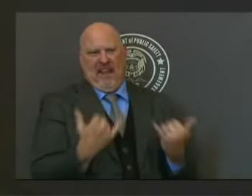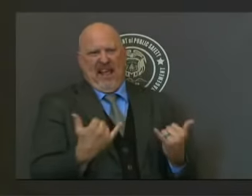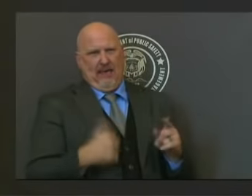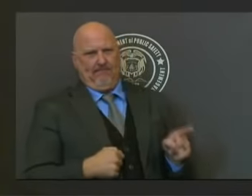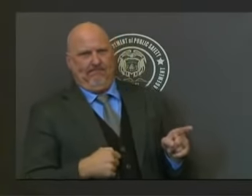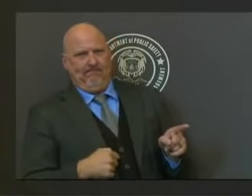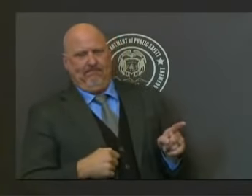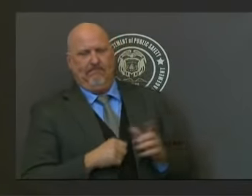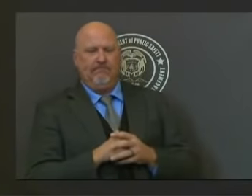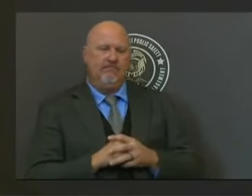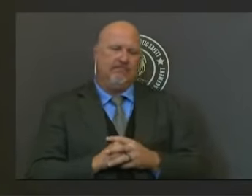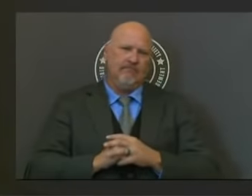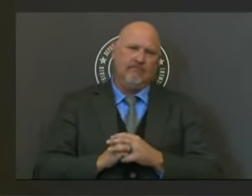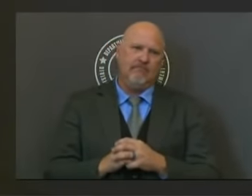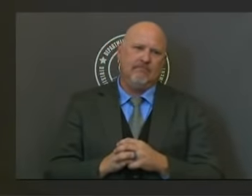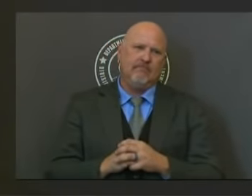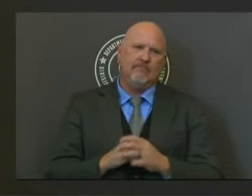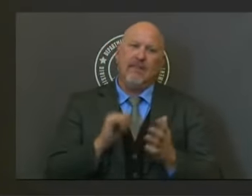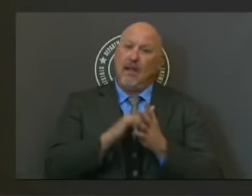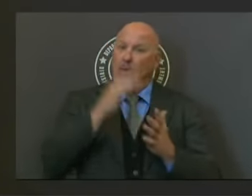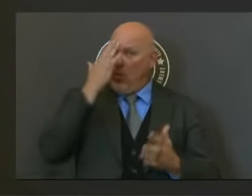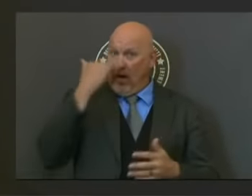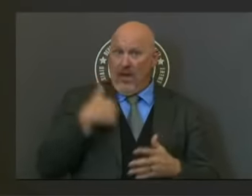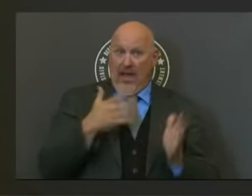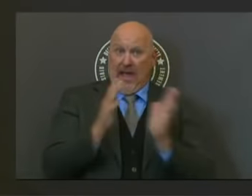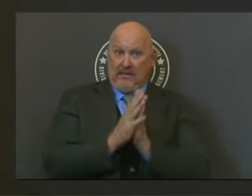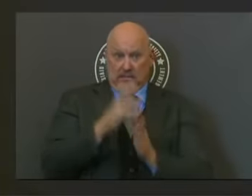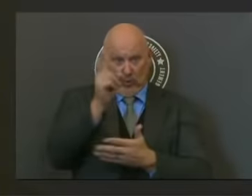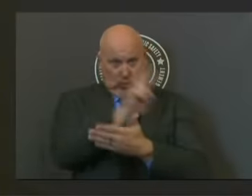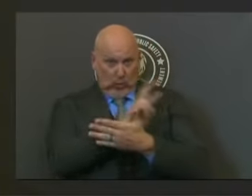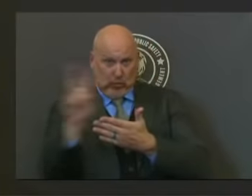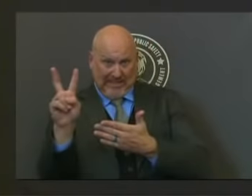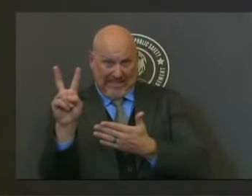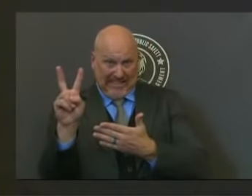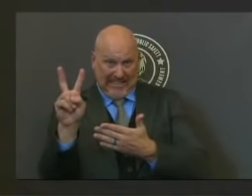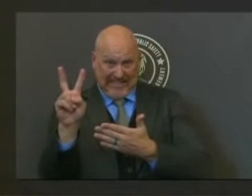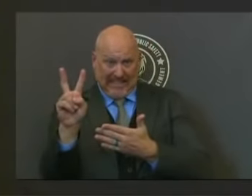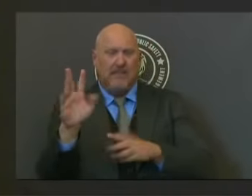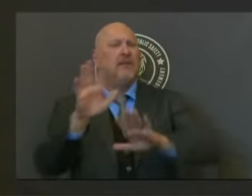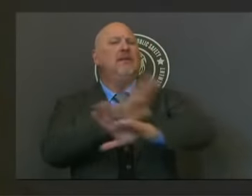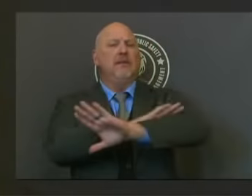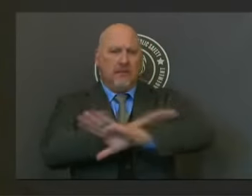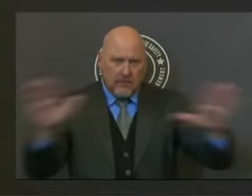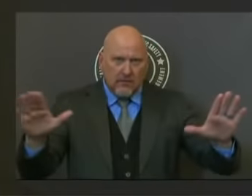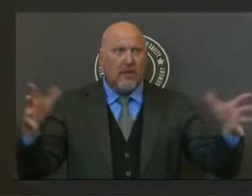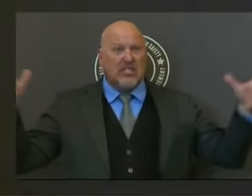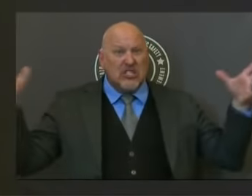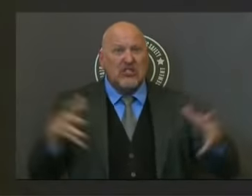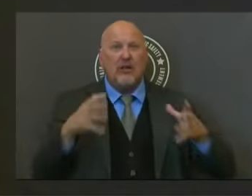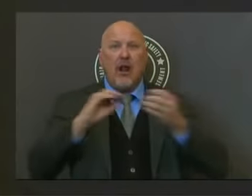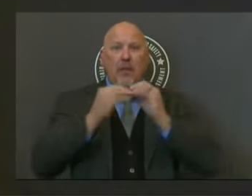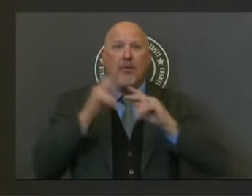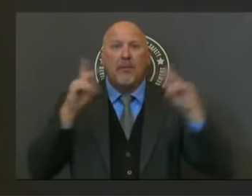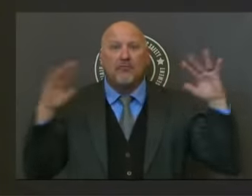rate index to avoid having a